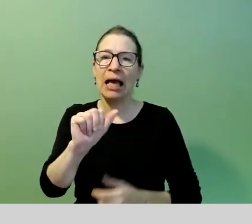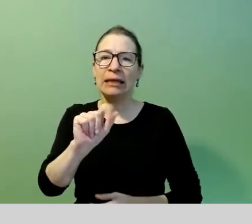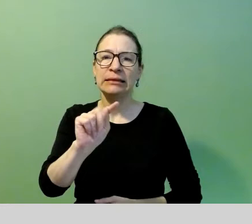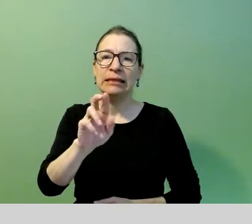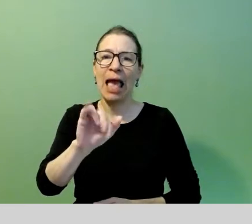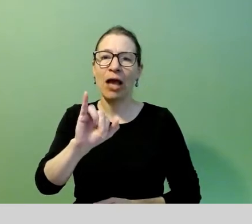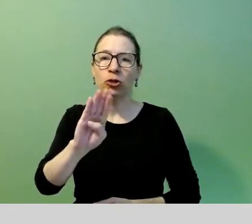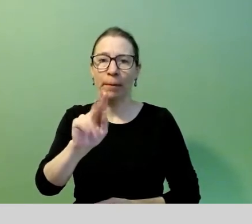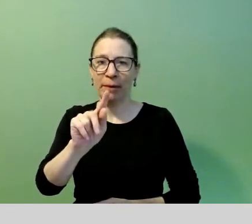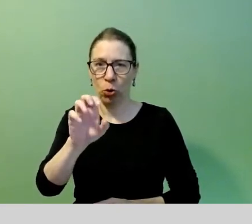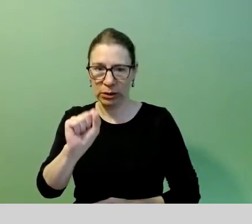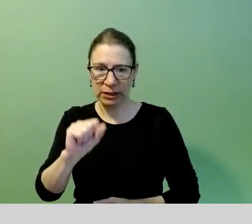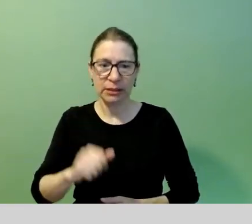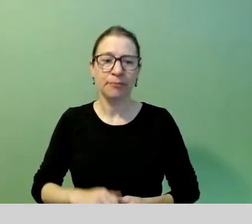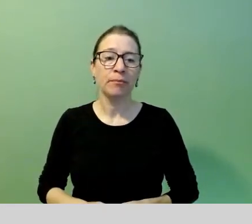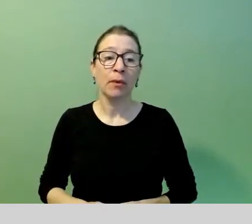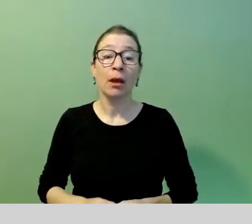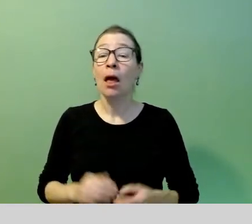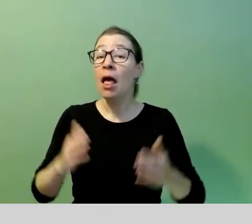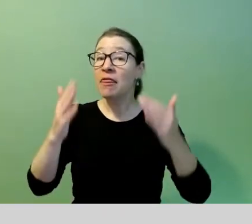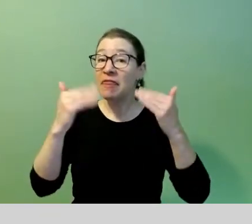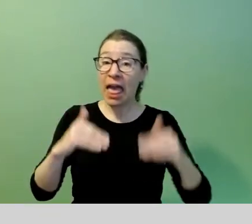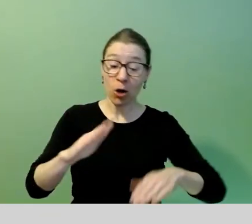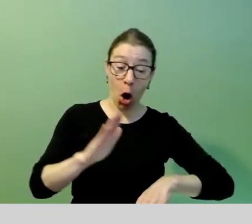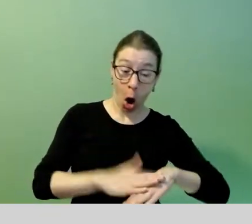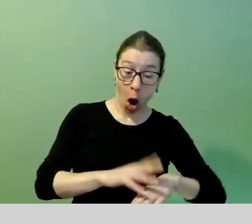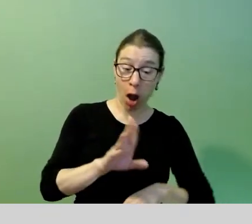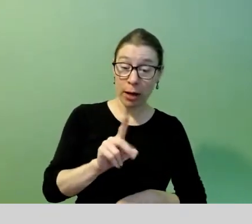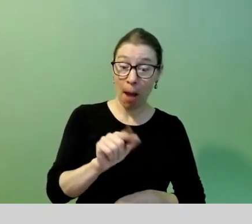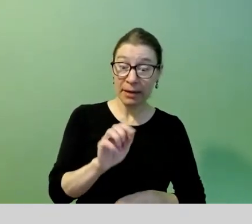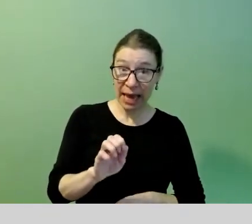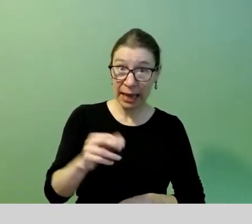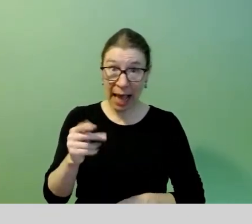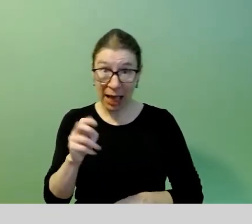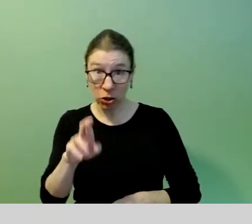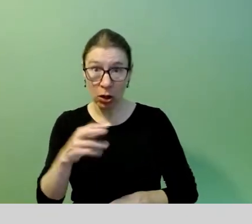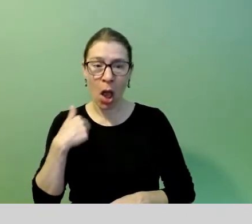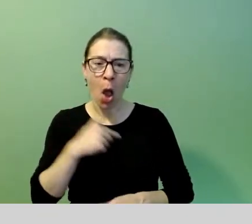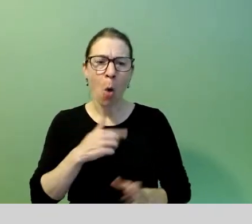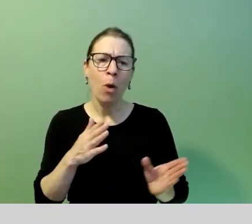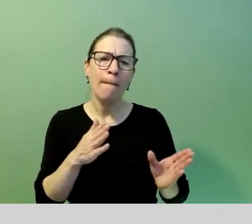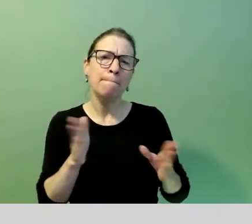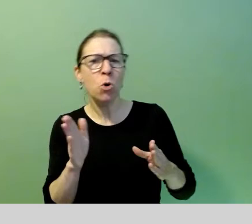Then in an on update handler, we'll move to the Sprite a little in that direction each frame.